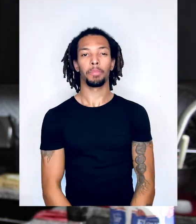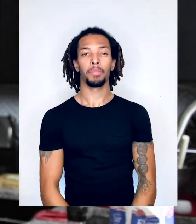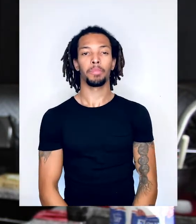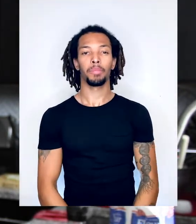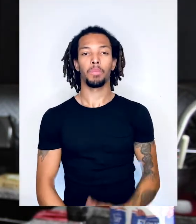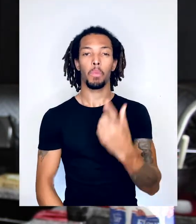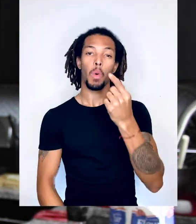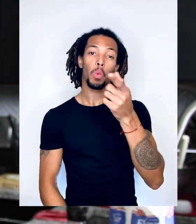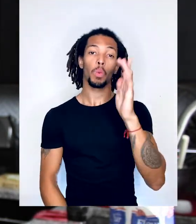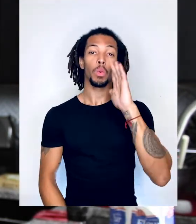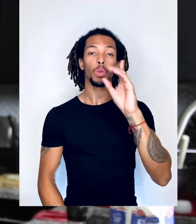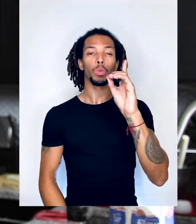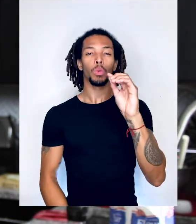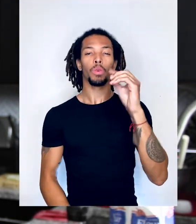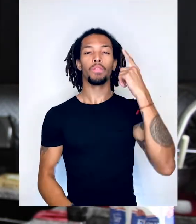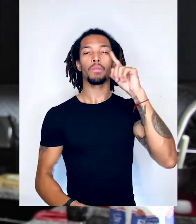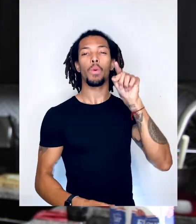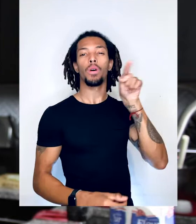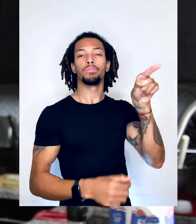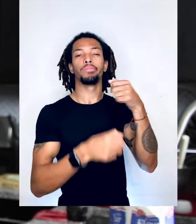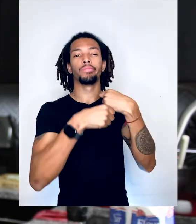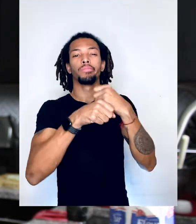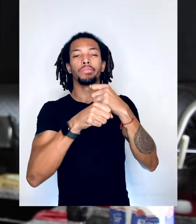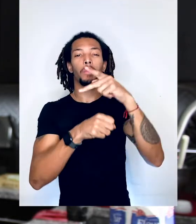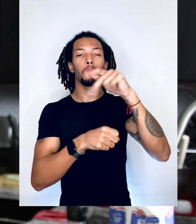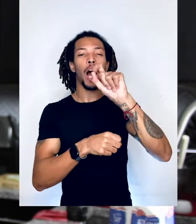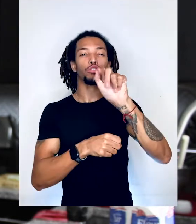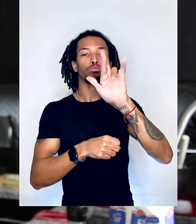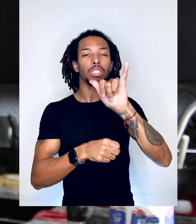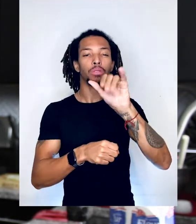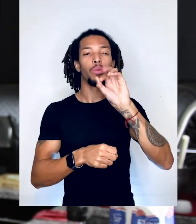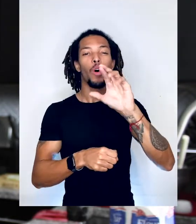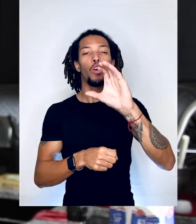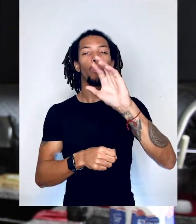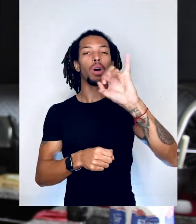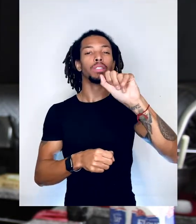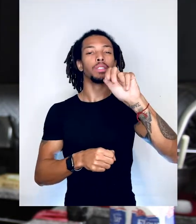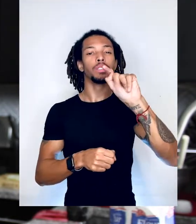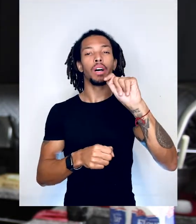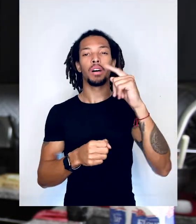what you would do if you were making a puff pastry or a croissant or something like that.